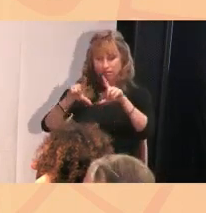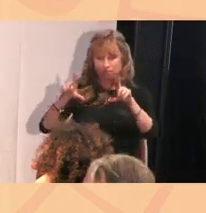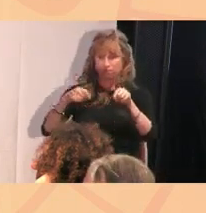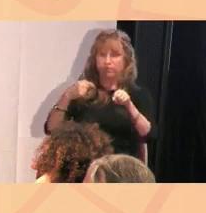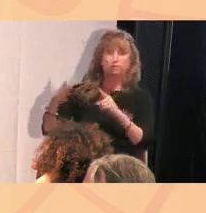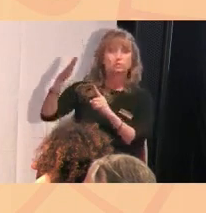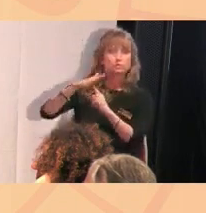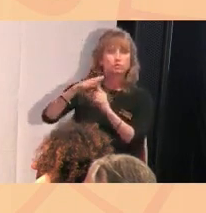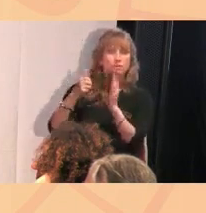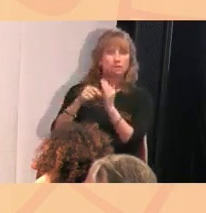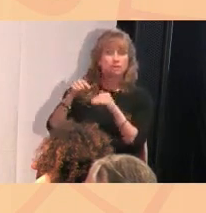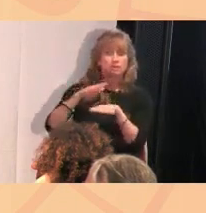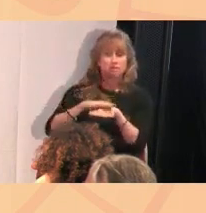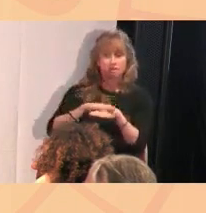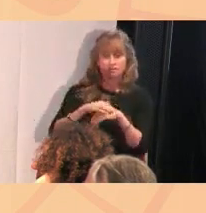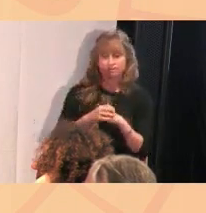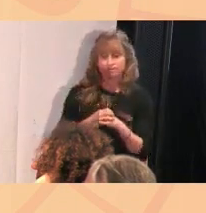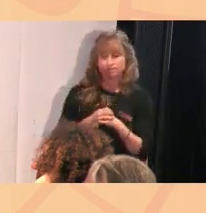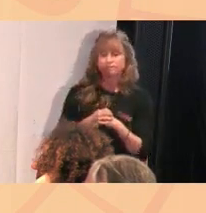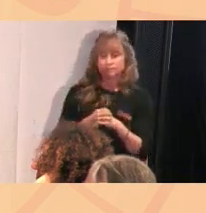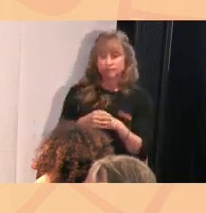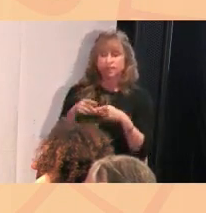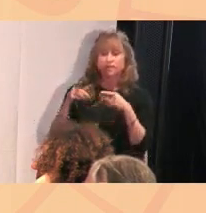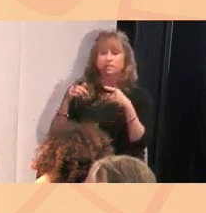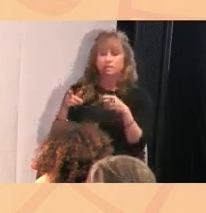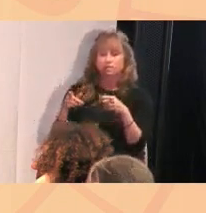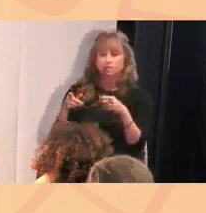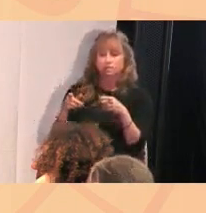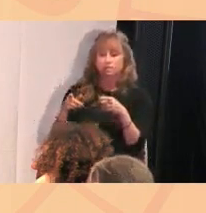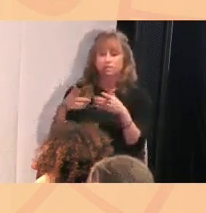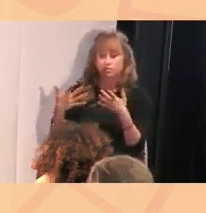And 2 million Deutschmarks was a huge amount of money in the 1980s.